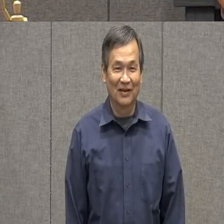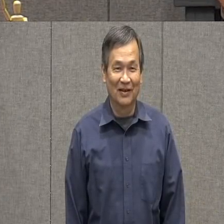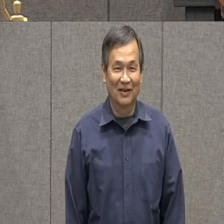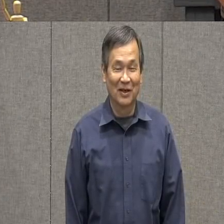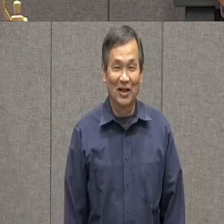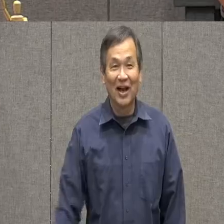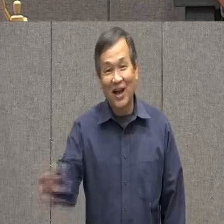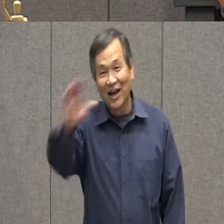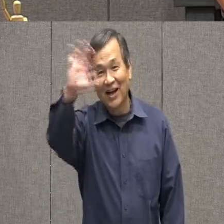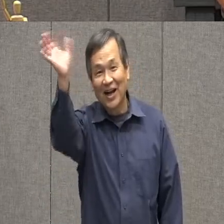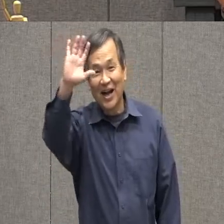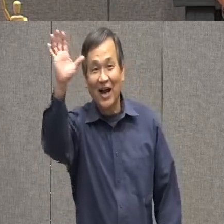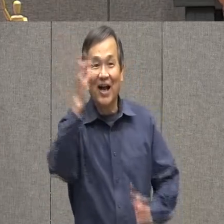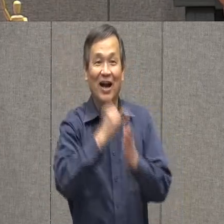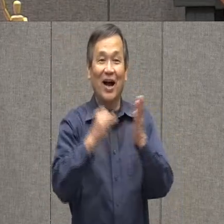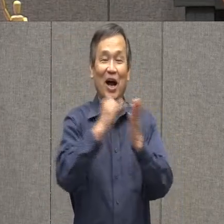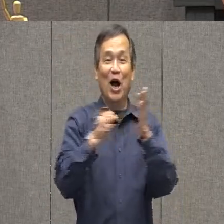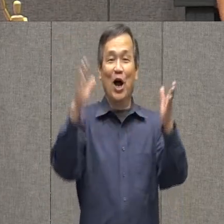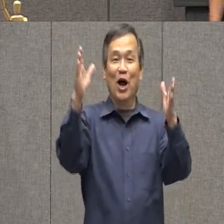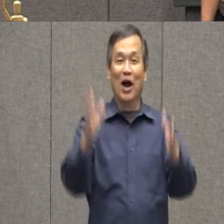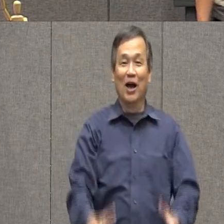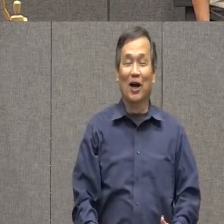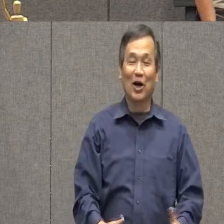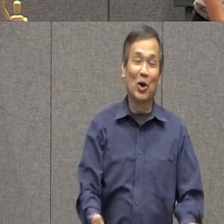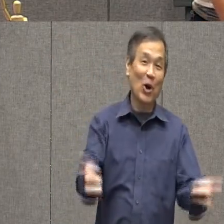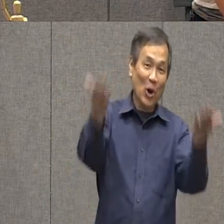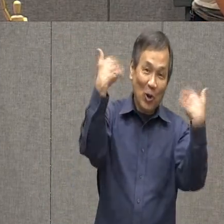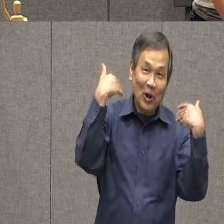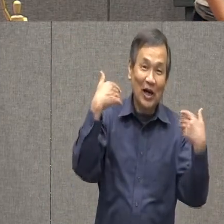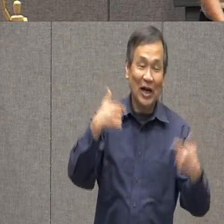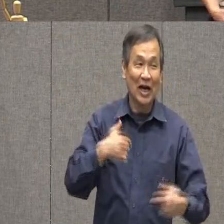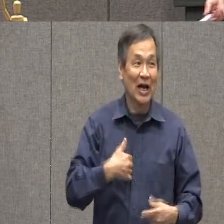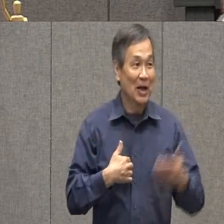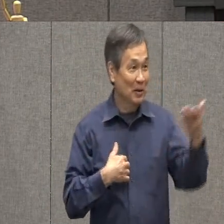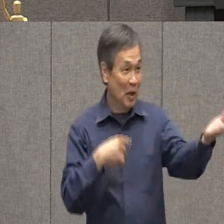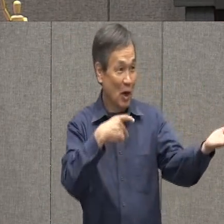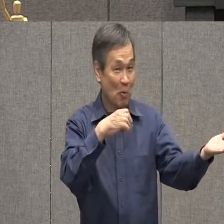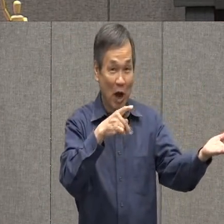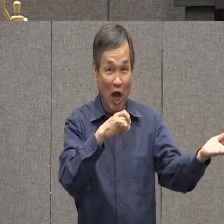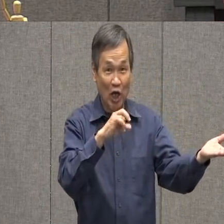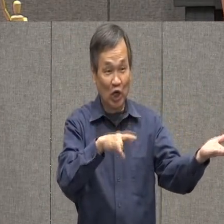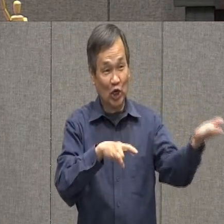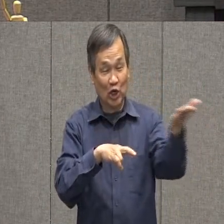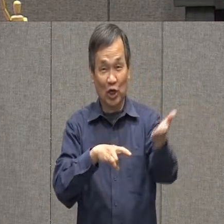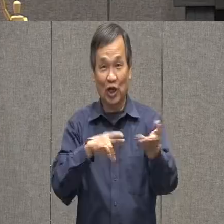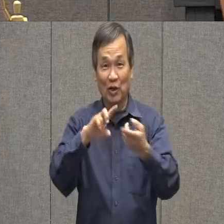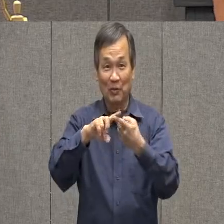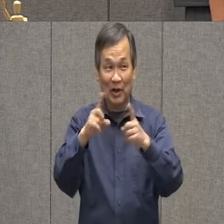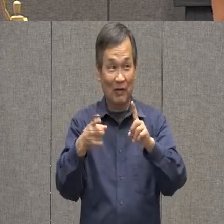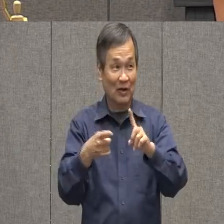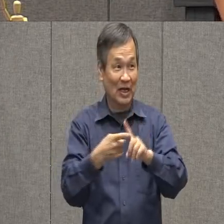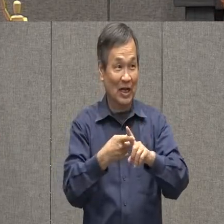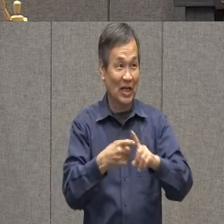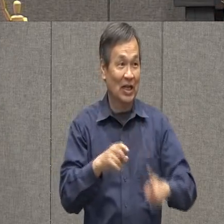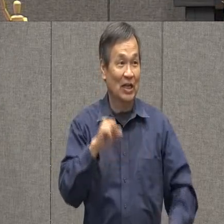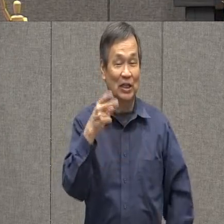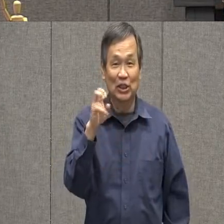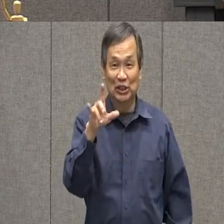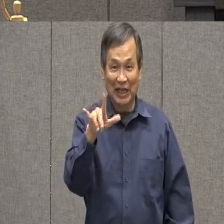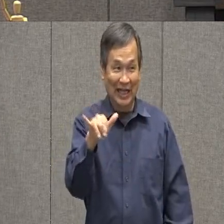Hello, artists. Welcome back. I'm Ms. Potter and this is my friend. I'm Michelle Ley.